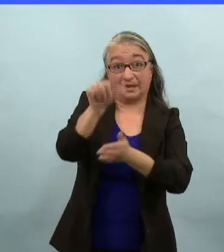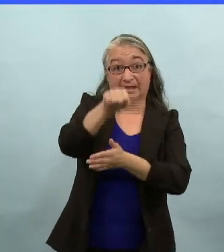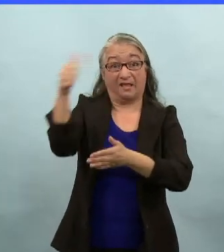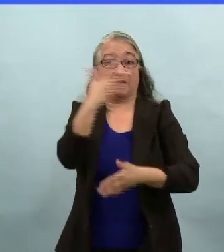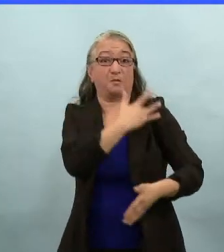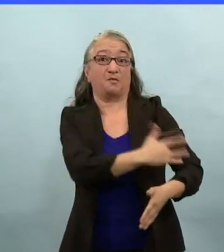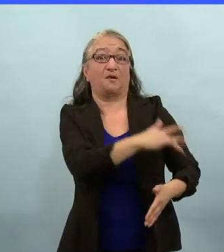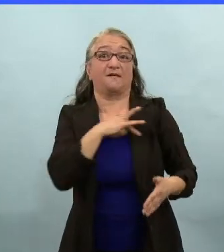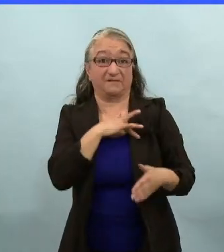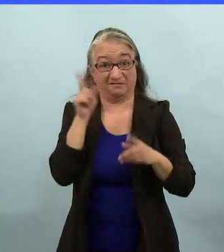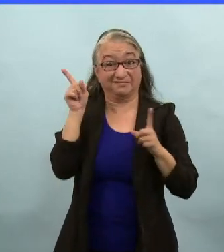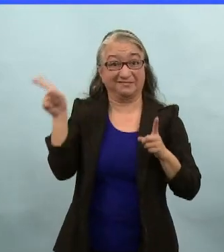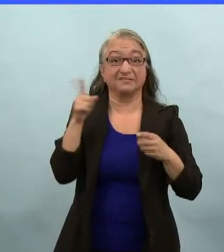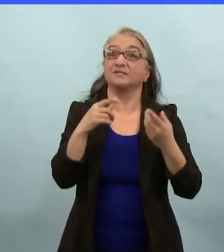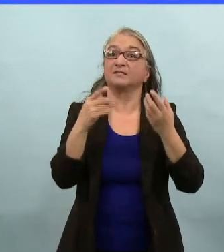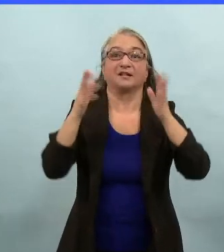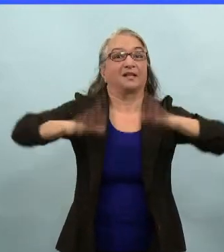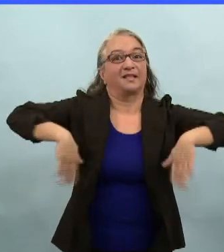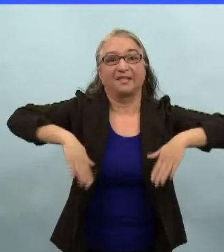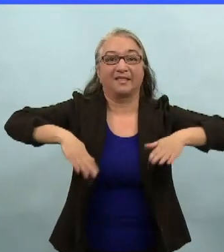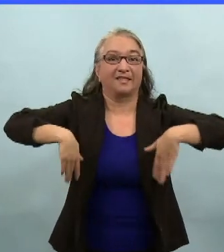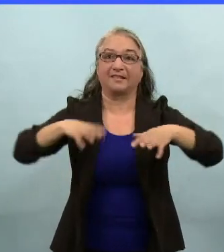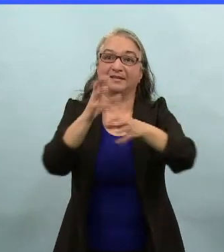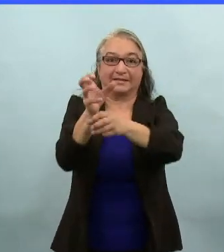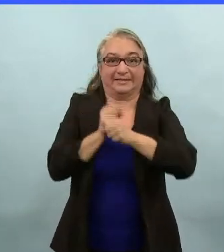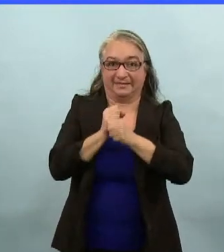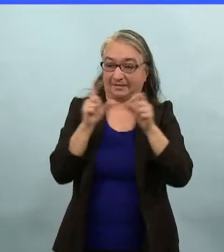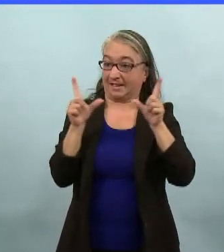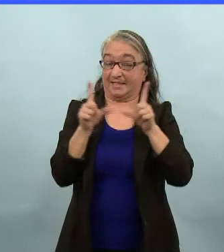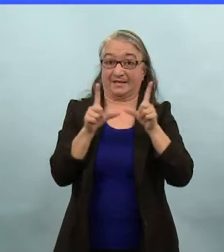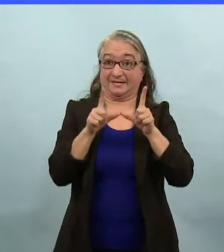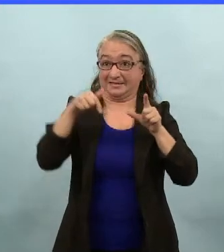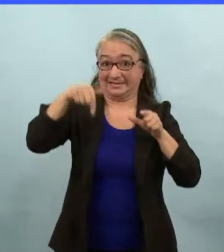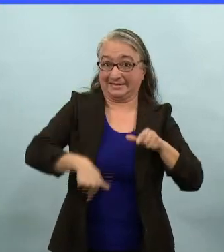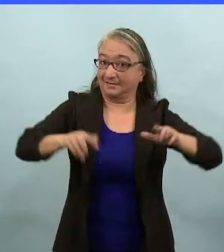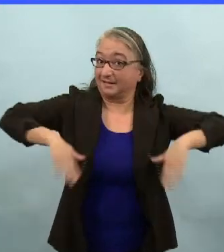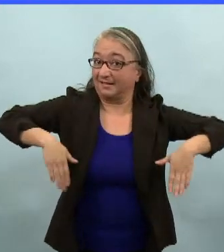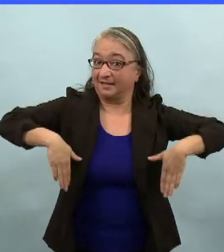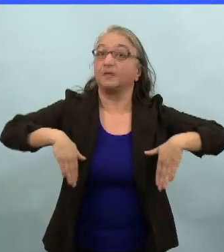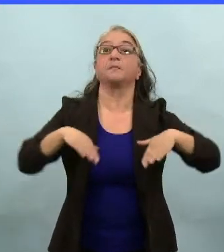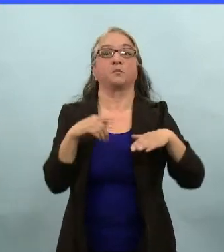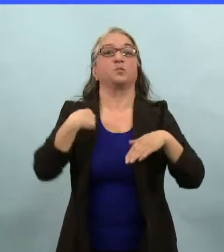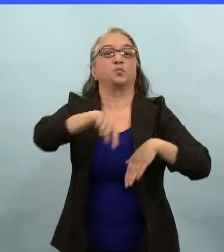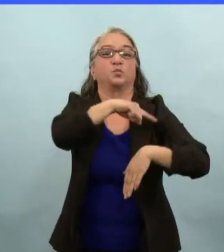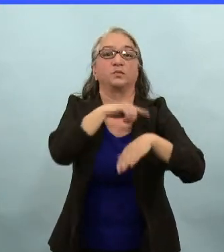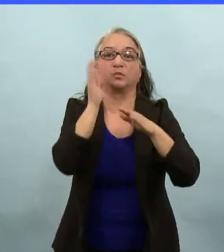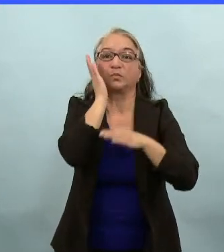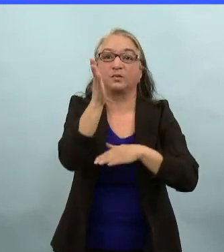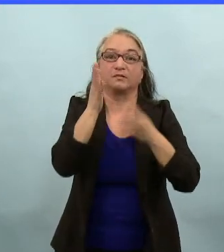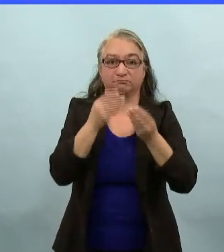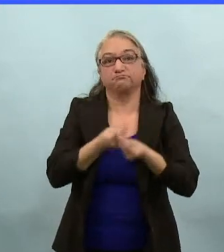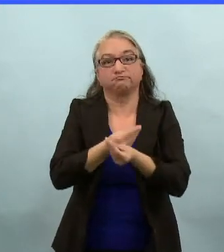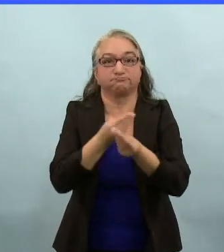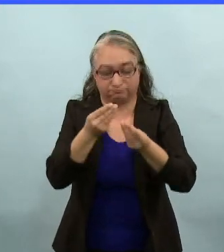to secure licenses here in manitoba which we are working to address healthcare employers are very